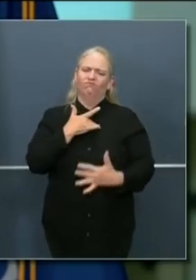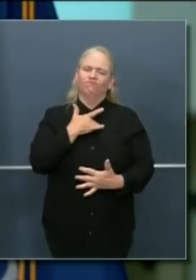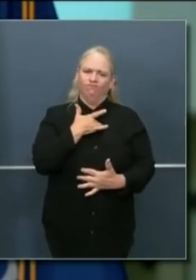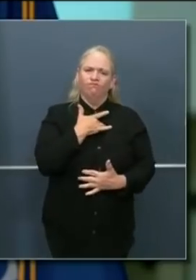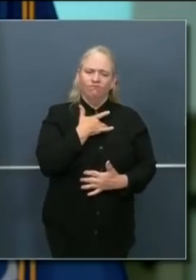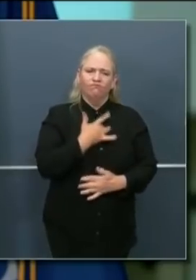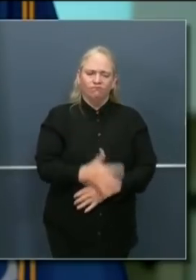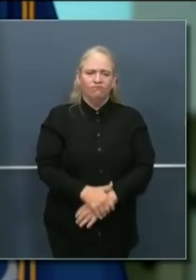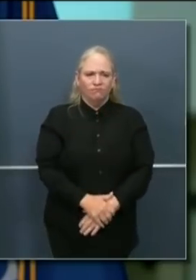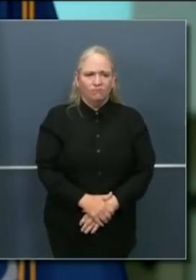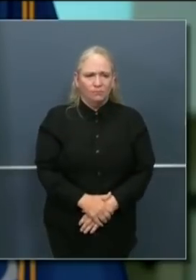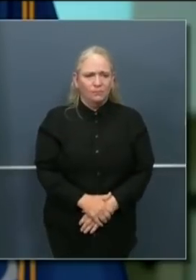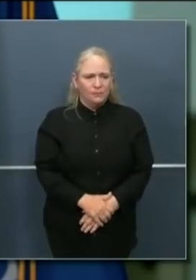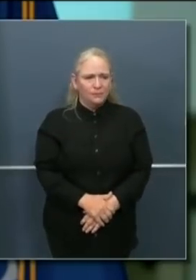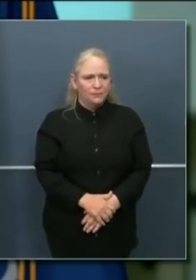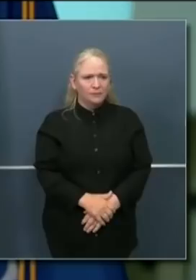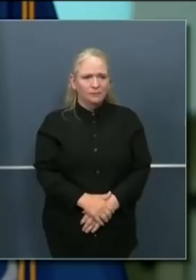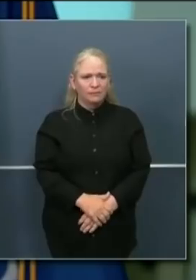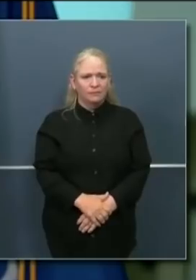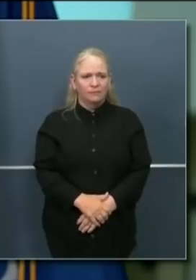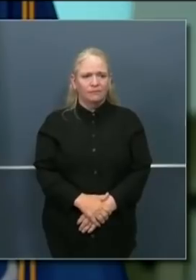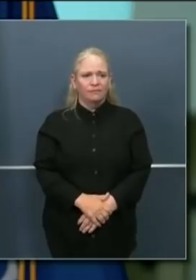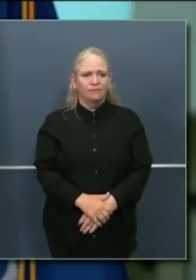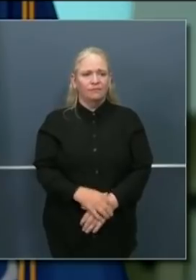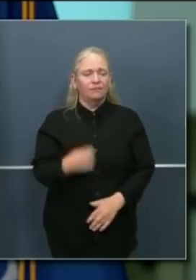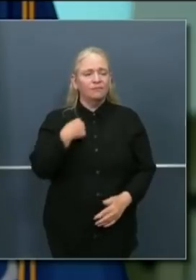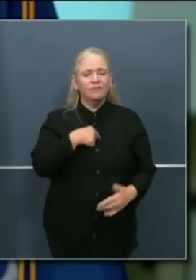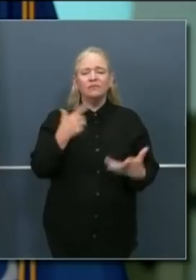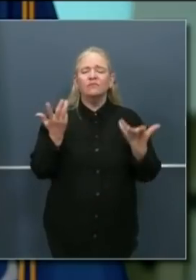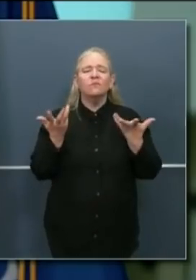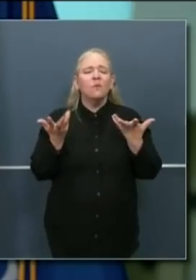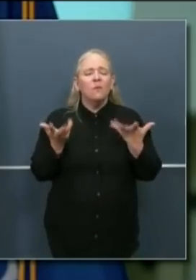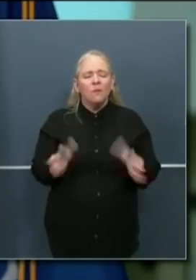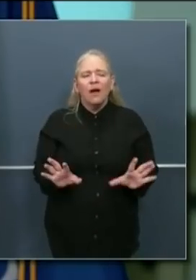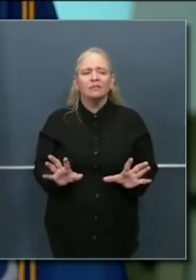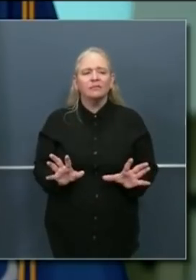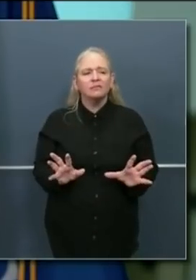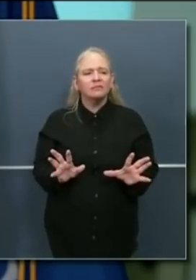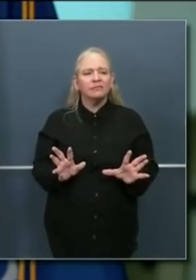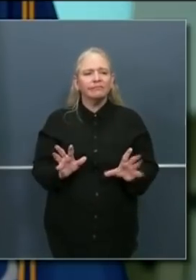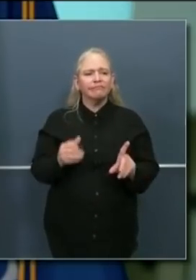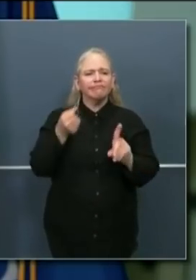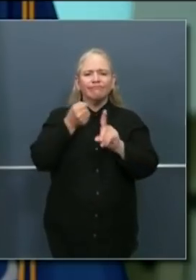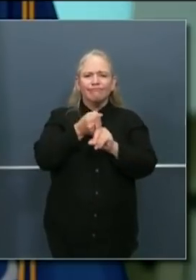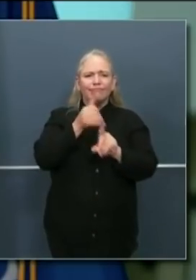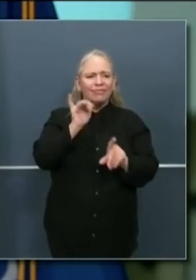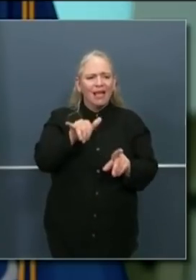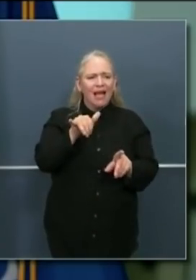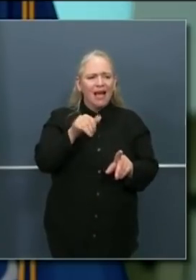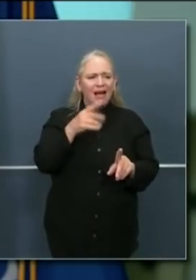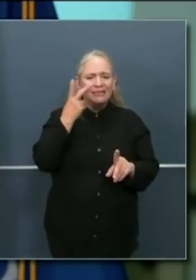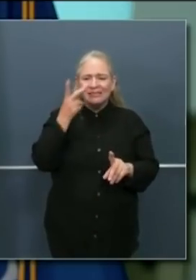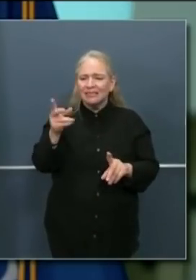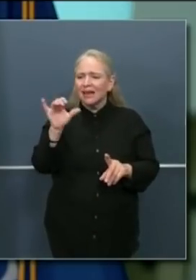STRETCH OF THE IMAGINATION I THINK THAT THE MORTALITY RATE IS DIMINISHED TO SUCH A DEGREE THAT PEOPLE CAN NO LONGER LOSE